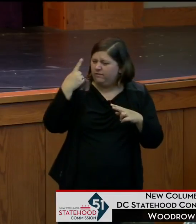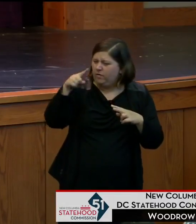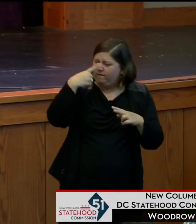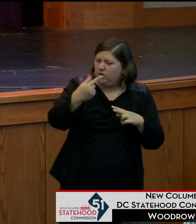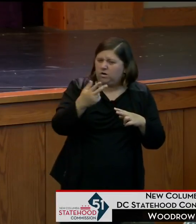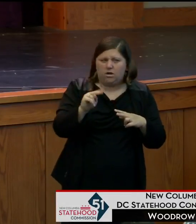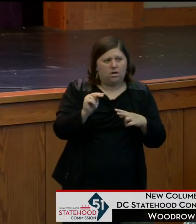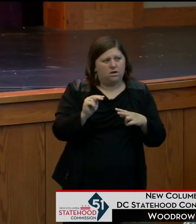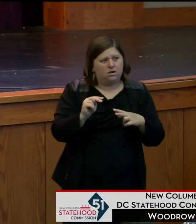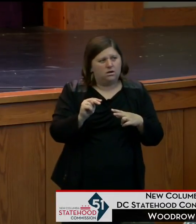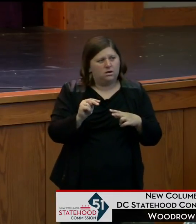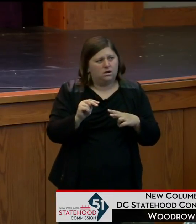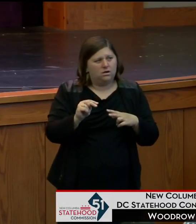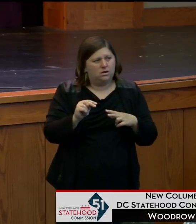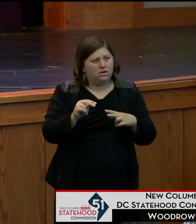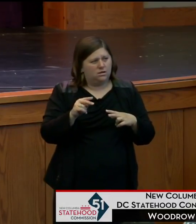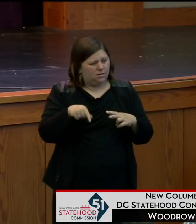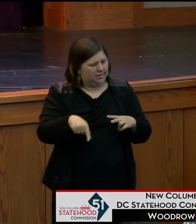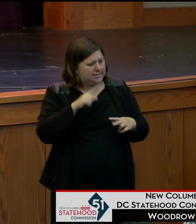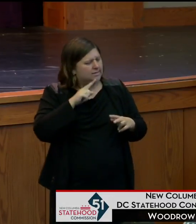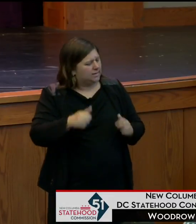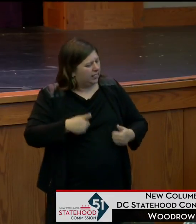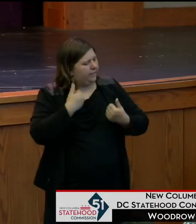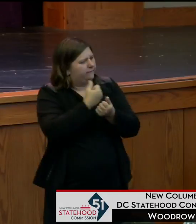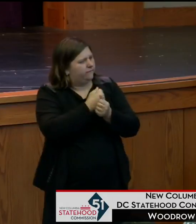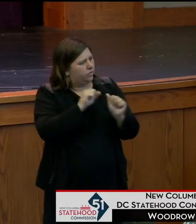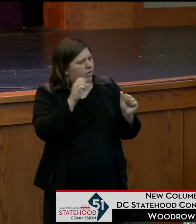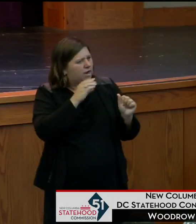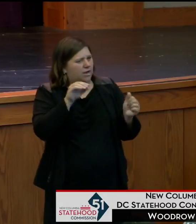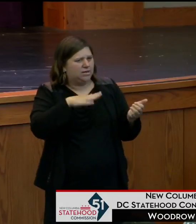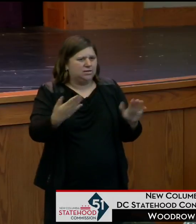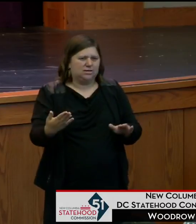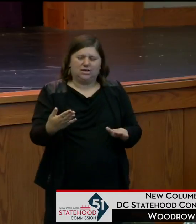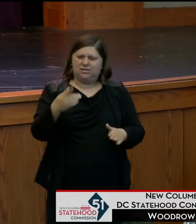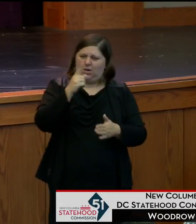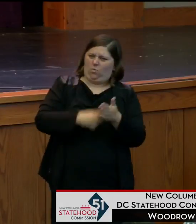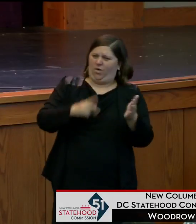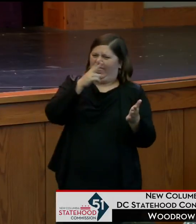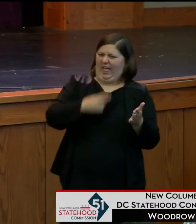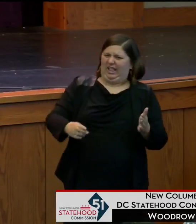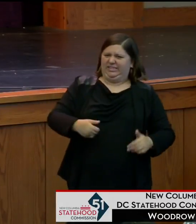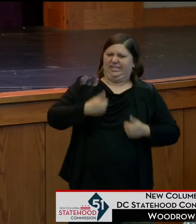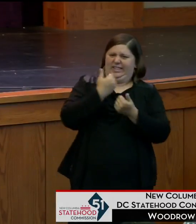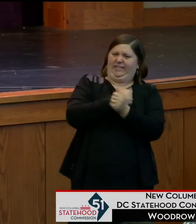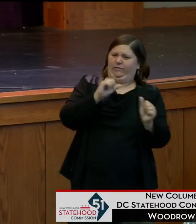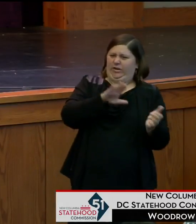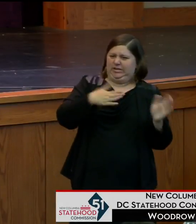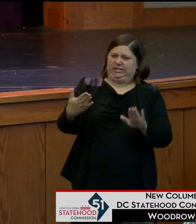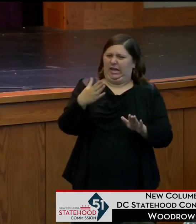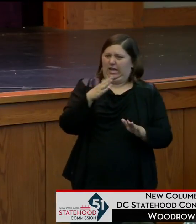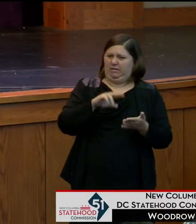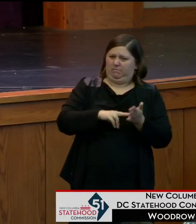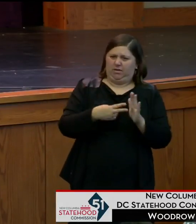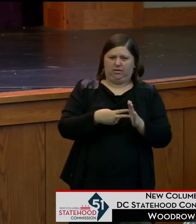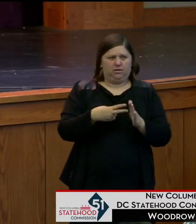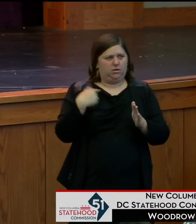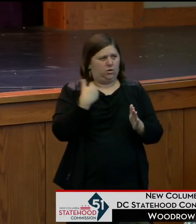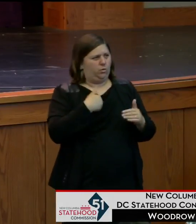SHE SAID THIS IS TO LIVE FREE AND DIE. I SAID WHAT DOES THAT MEAN? SHE SAID WE HAVE THE RIGHT TO SHOOT YOU.